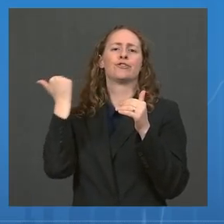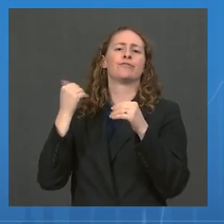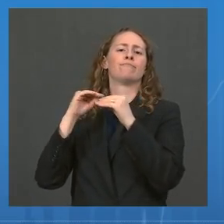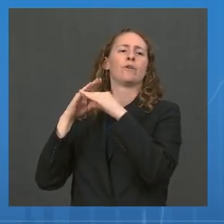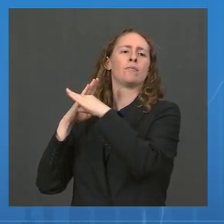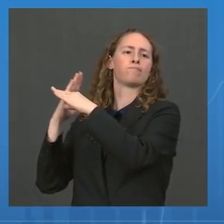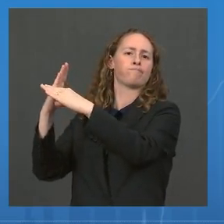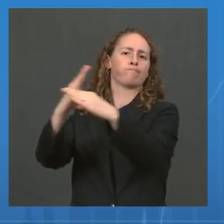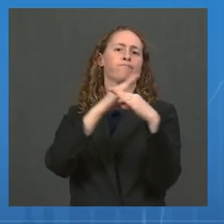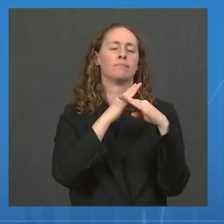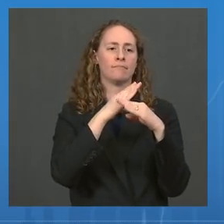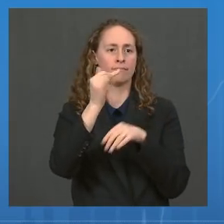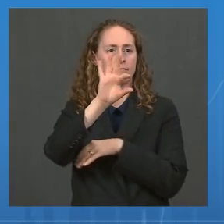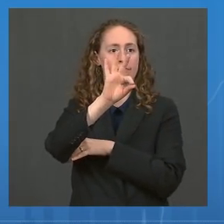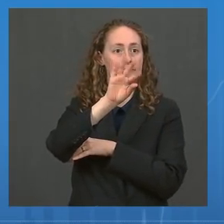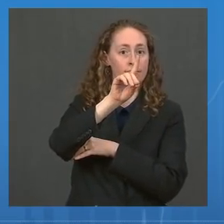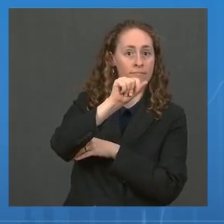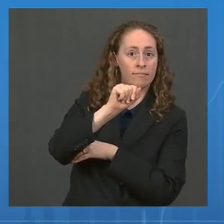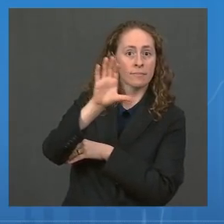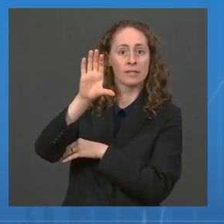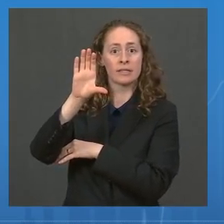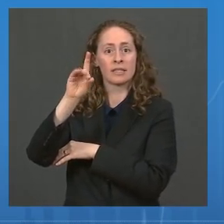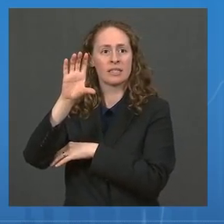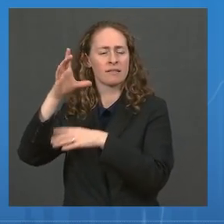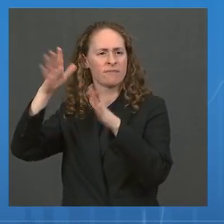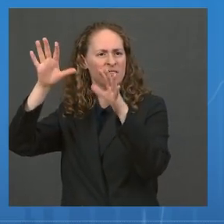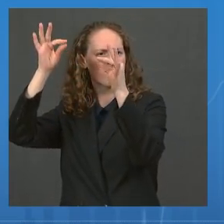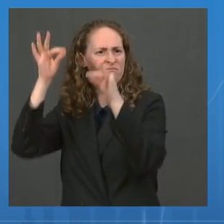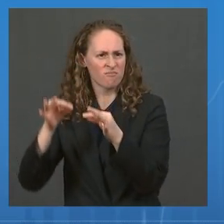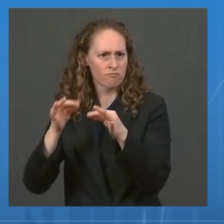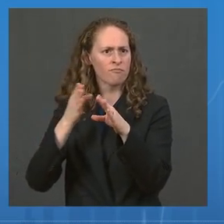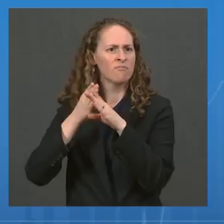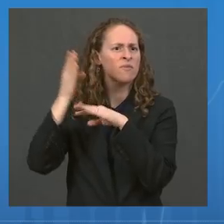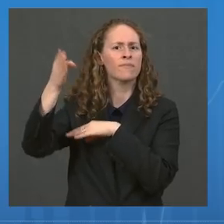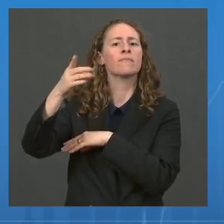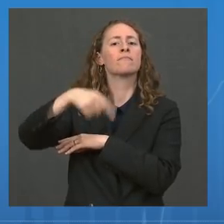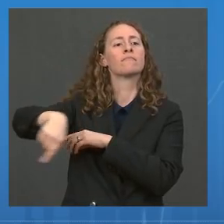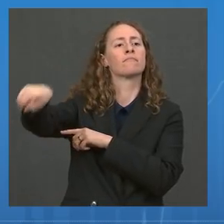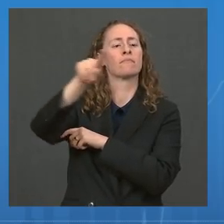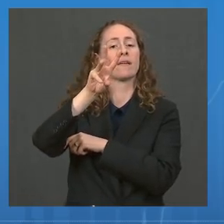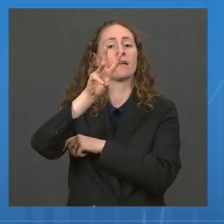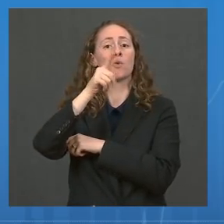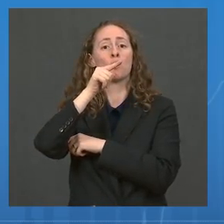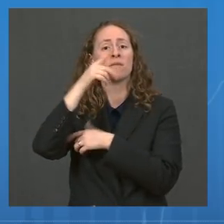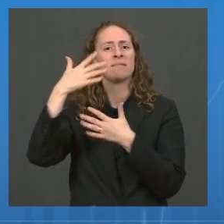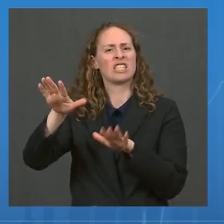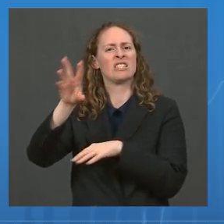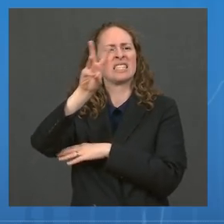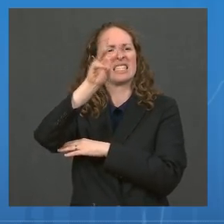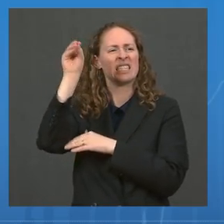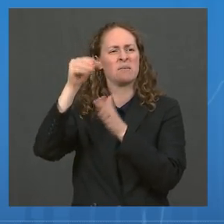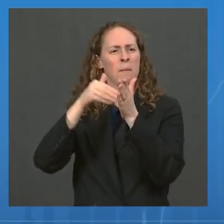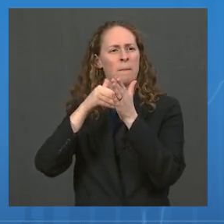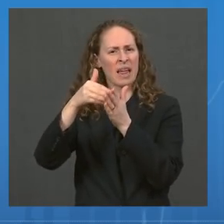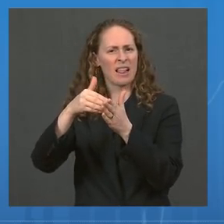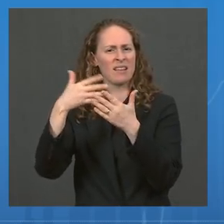over 60 million Americans who are fully vaccinated with Pfizer will now be eligible for a booster